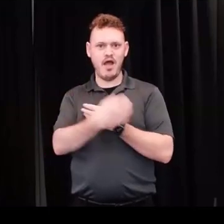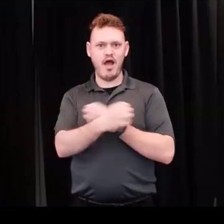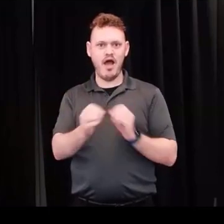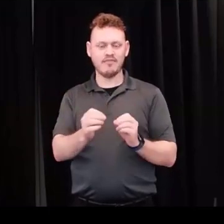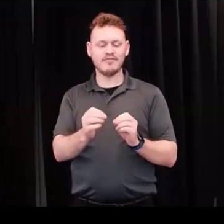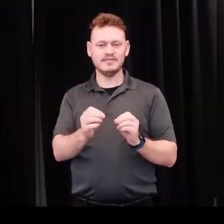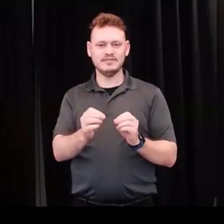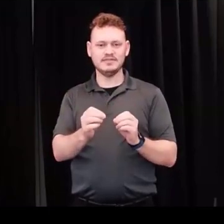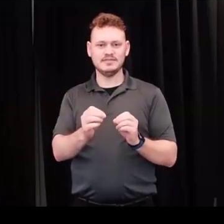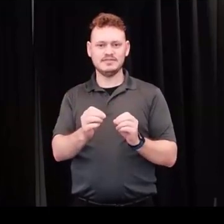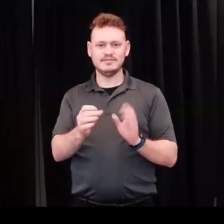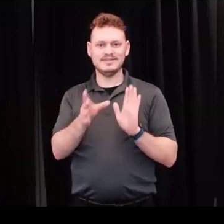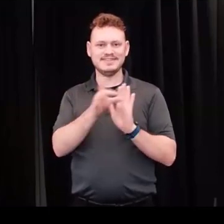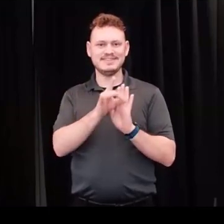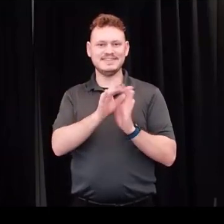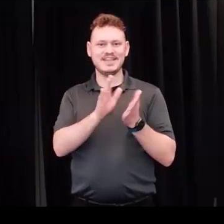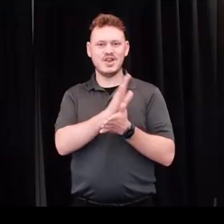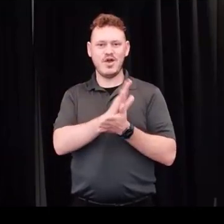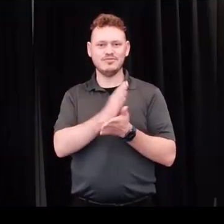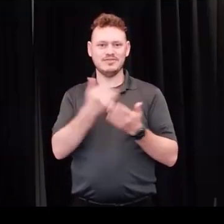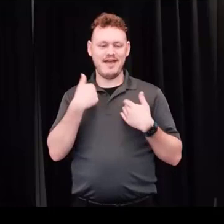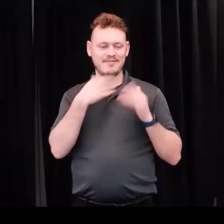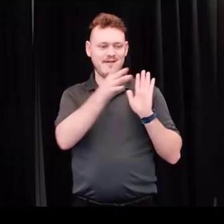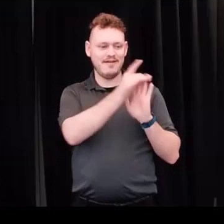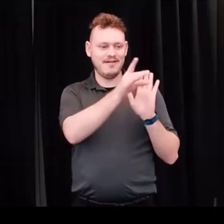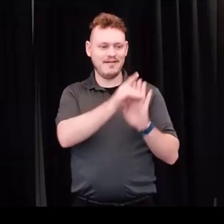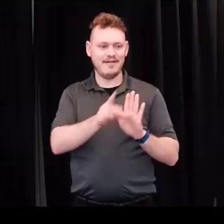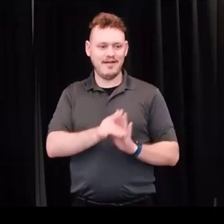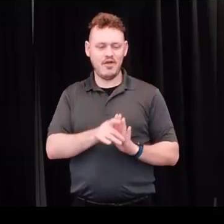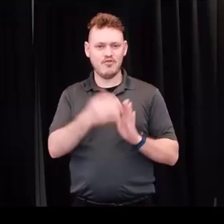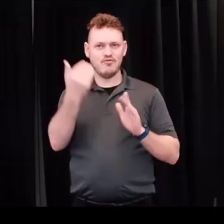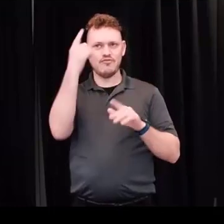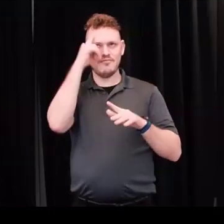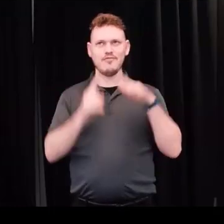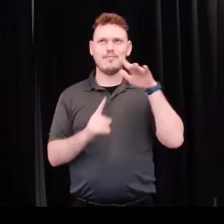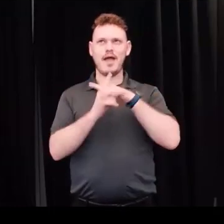I have on sticky notes. That remind me of individuals that I've touched through